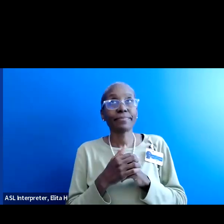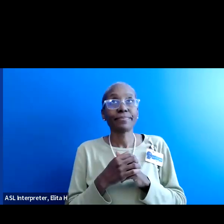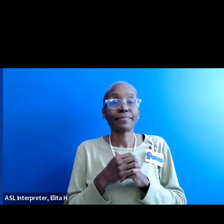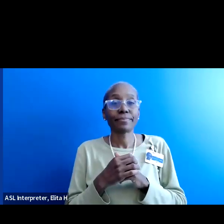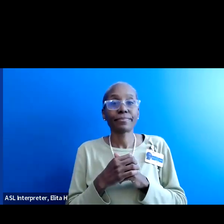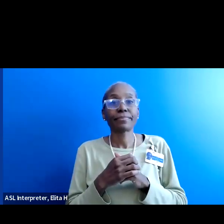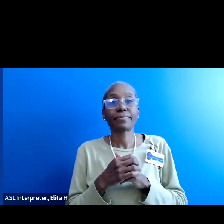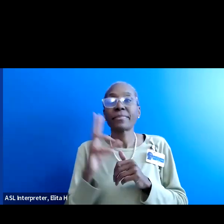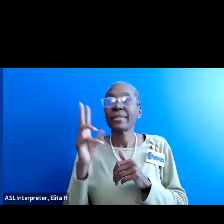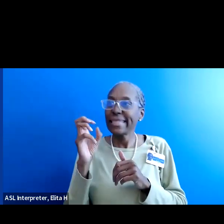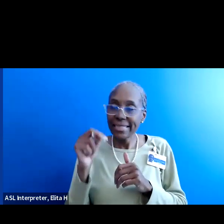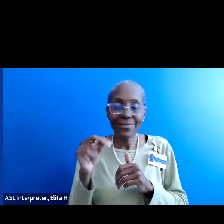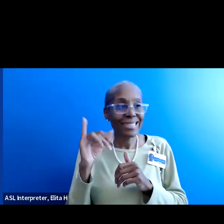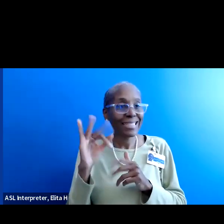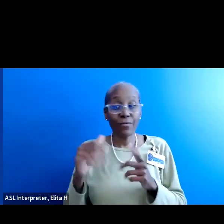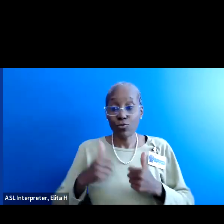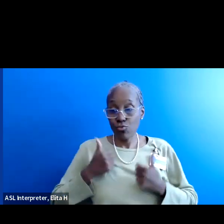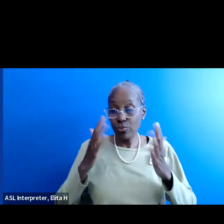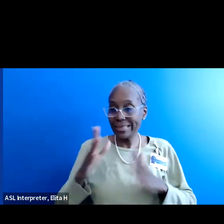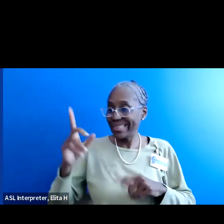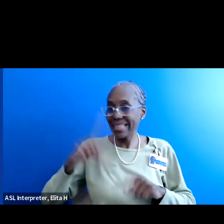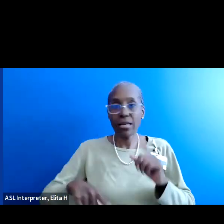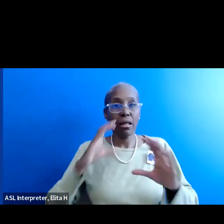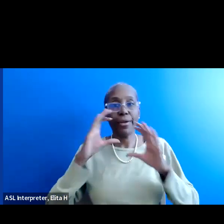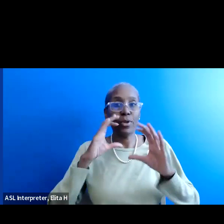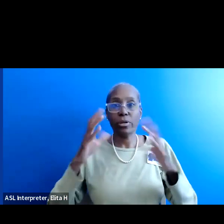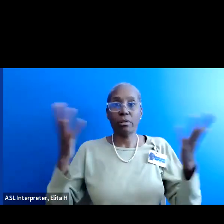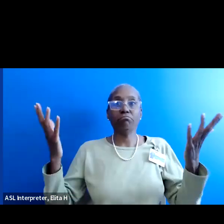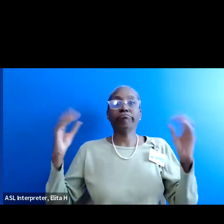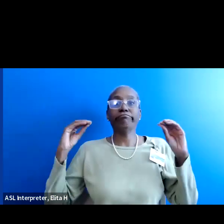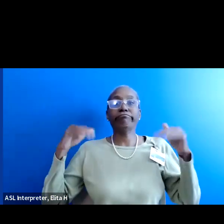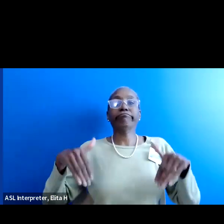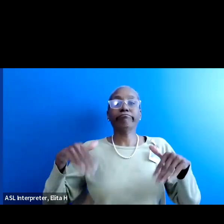And even if a resident cannot communicate at all, does not have a